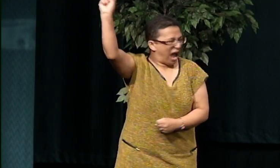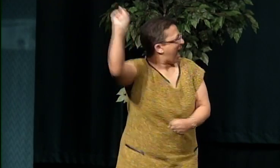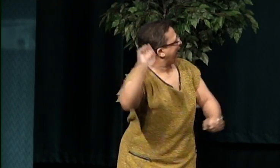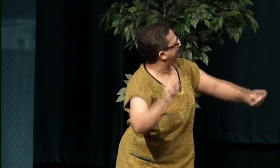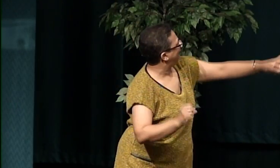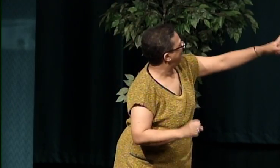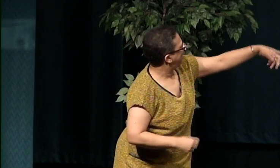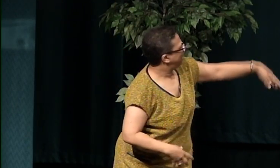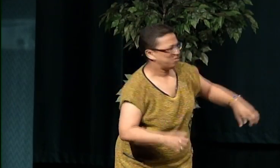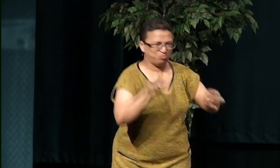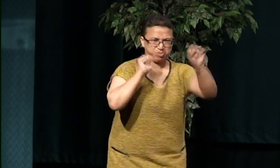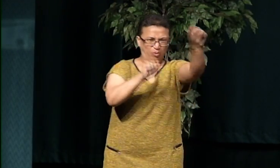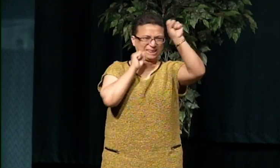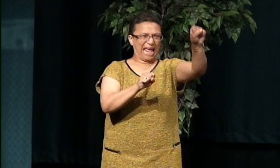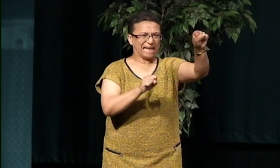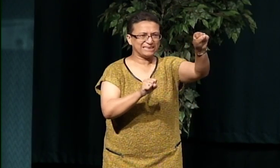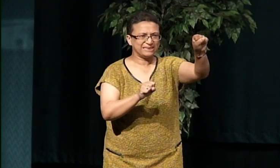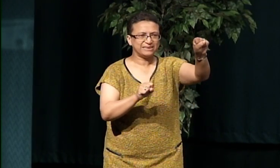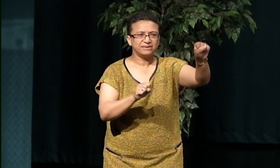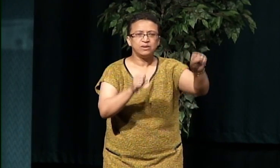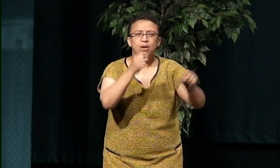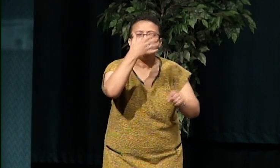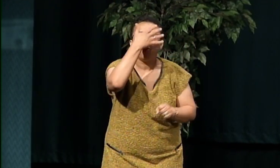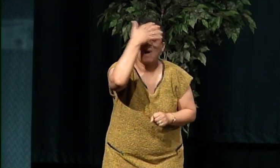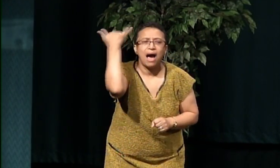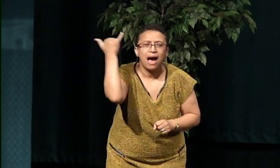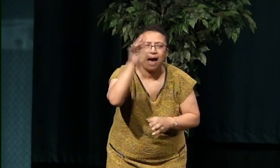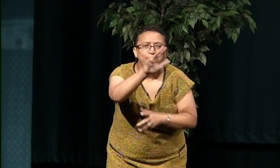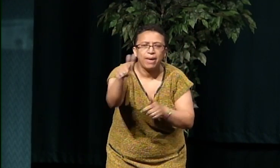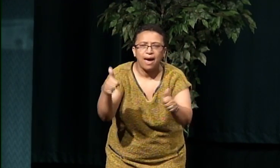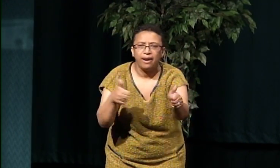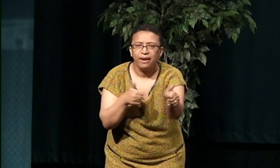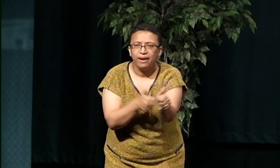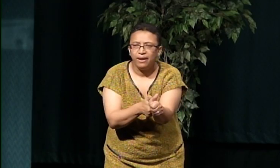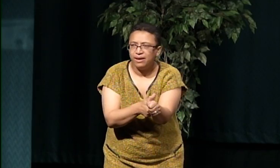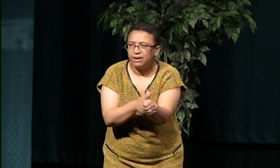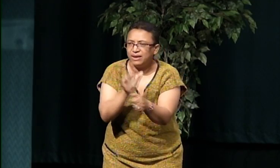Here, again, fighting oppression and uprising, a protest.